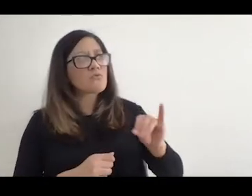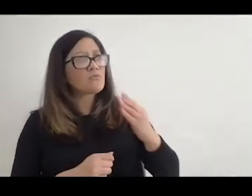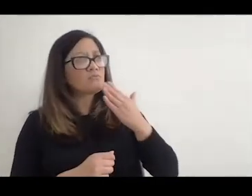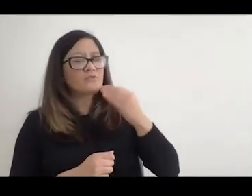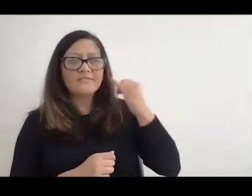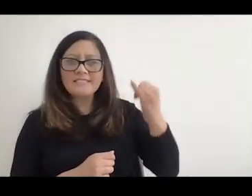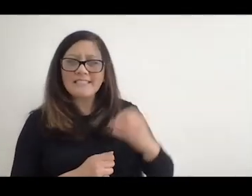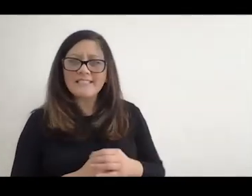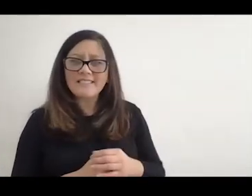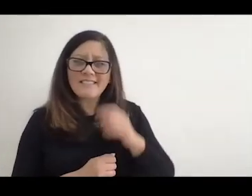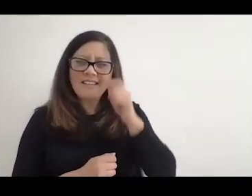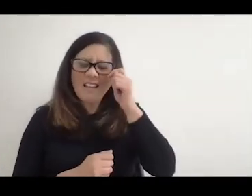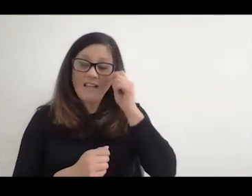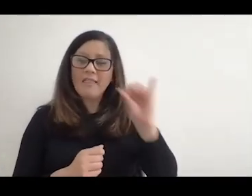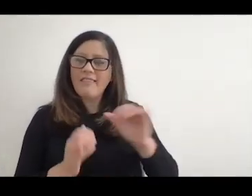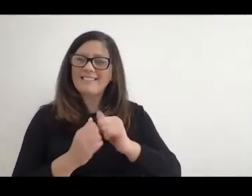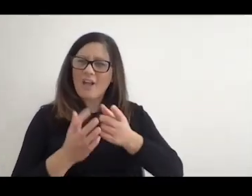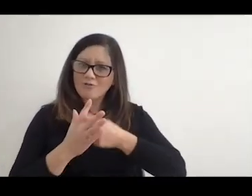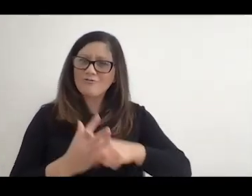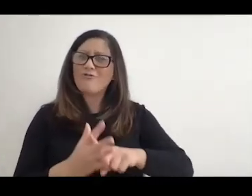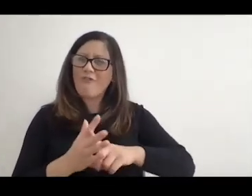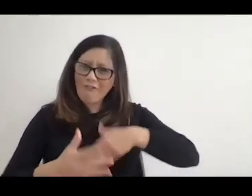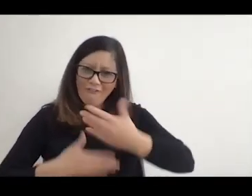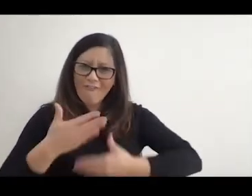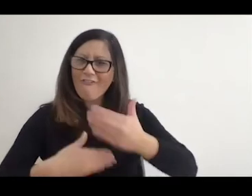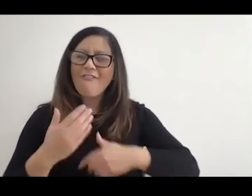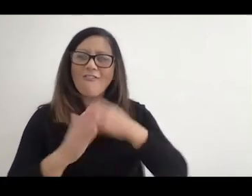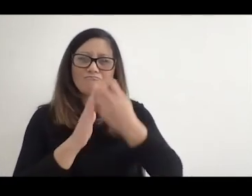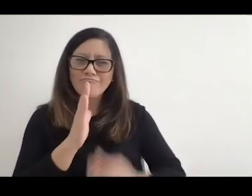I know it seems like there is a lot of back story to really getting into